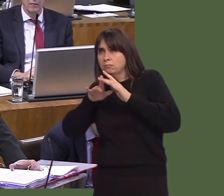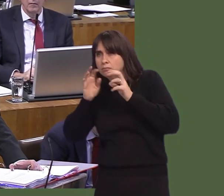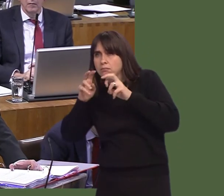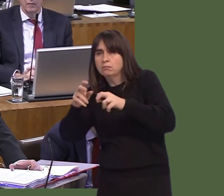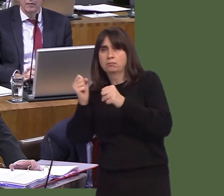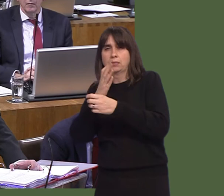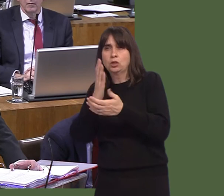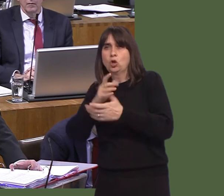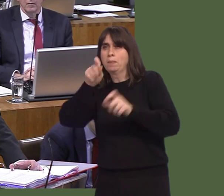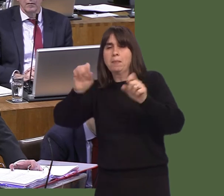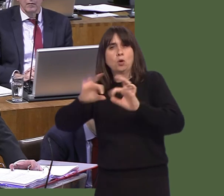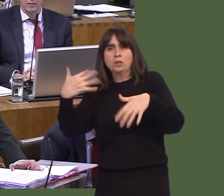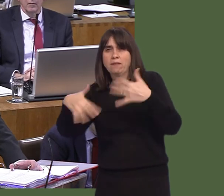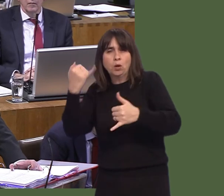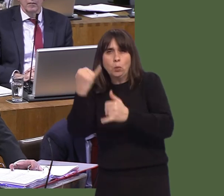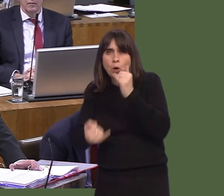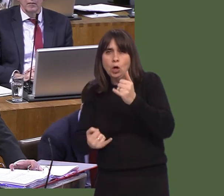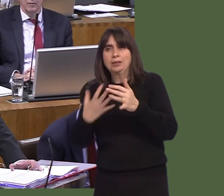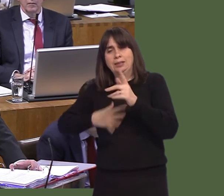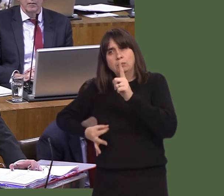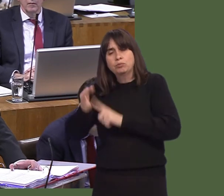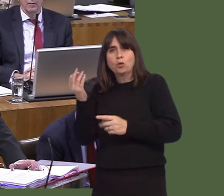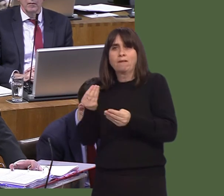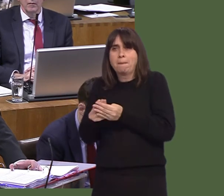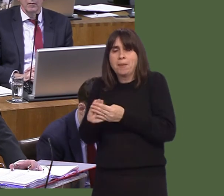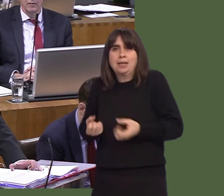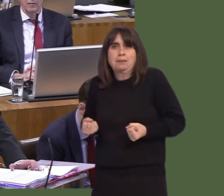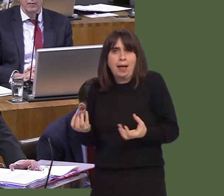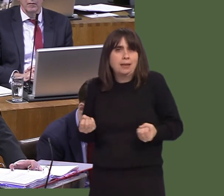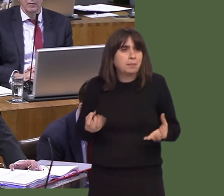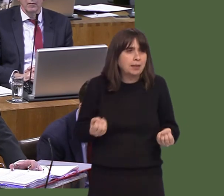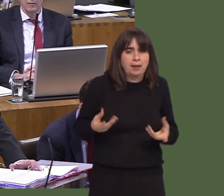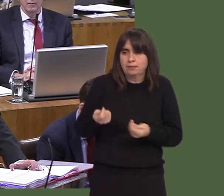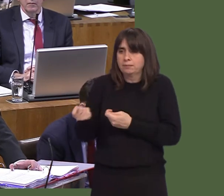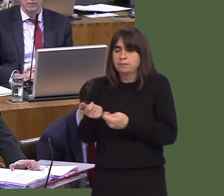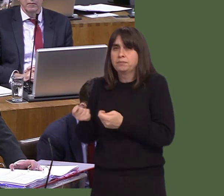There is a question with regard to what will happen to PGI and PDO, and whether there will be a British system.